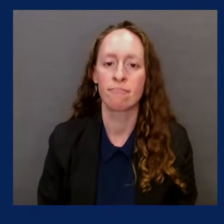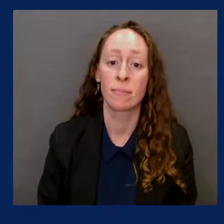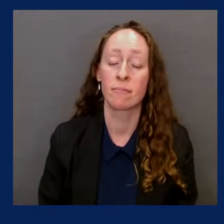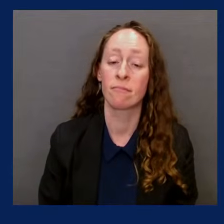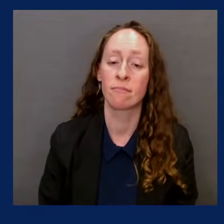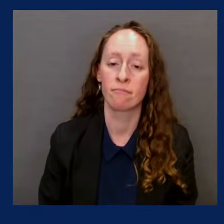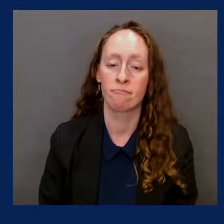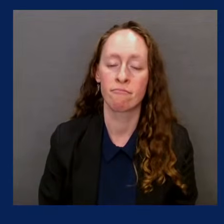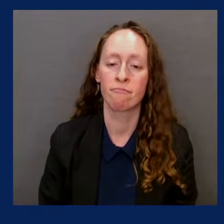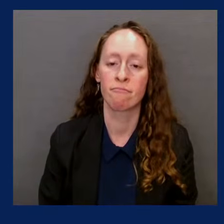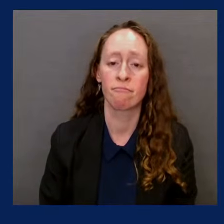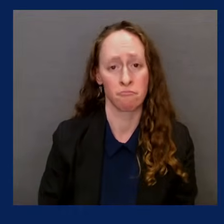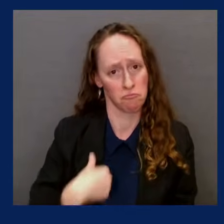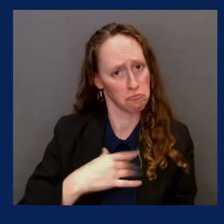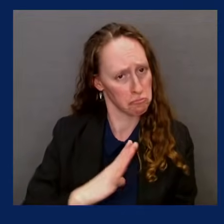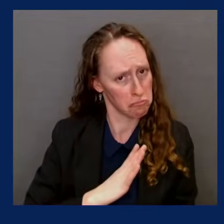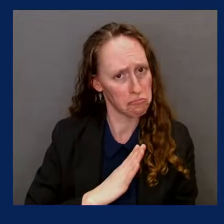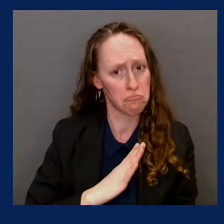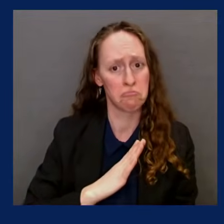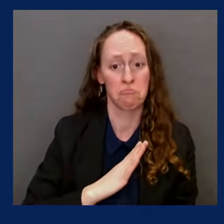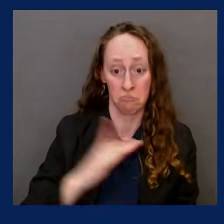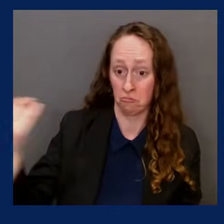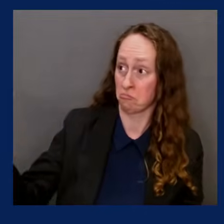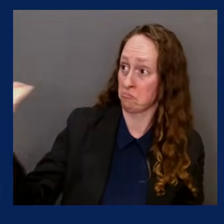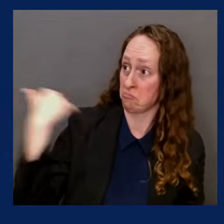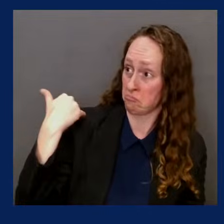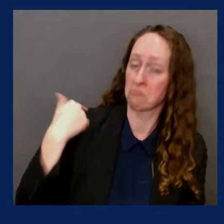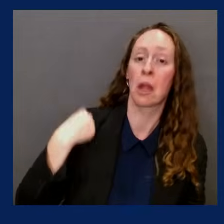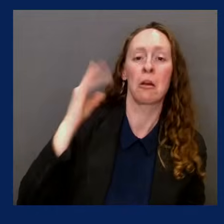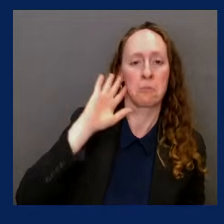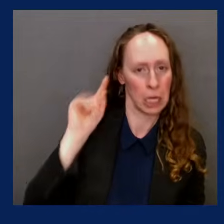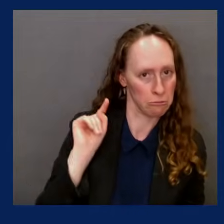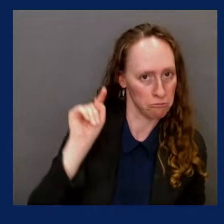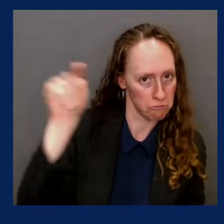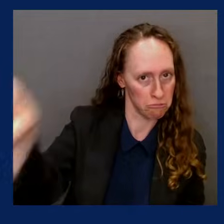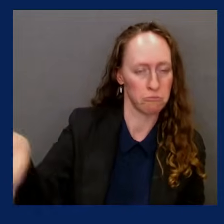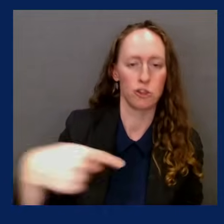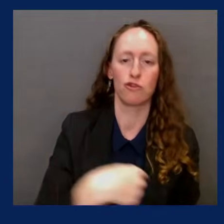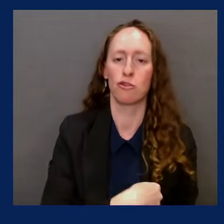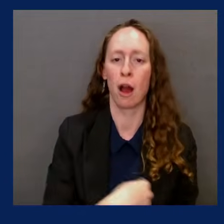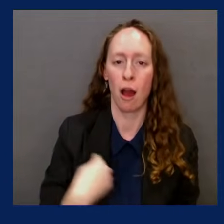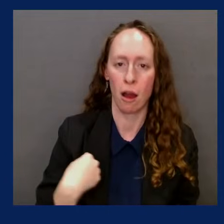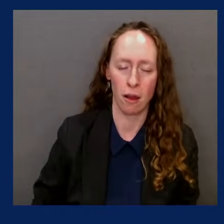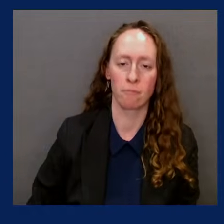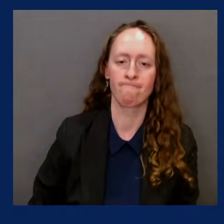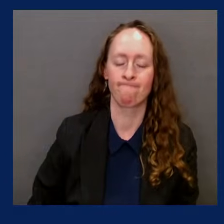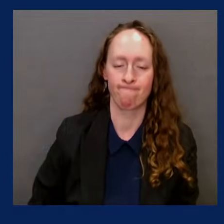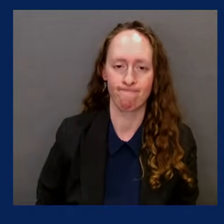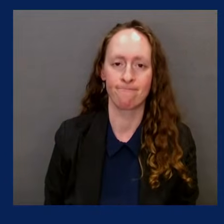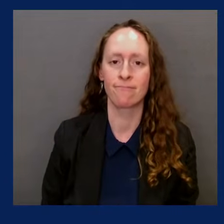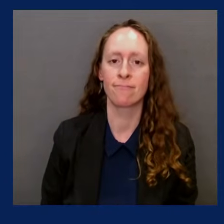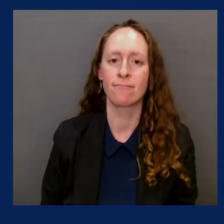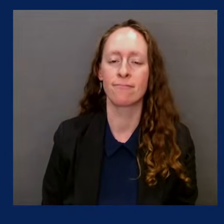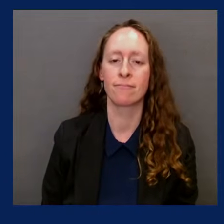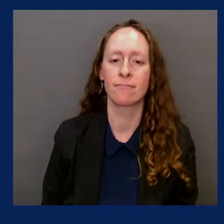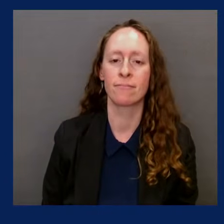I'll be traveling at the same time as we will commemorate 50 years